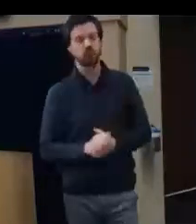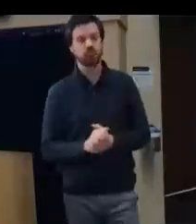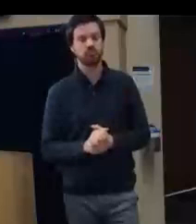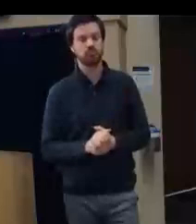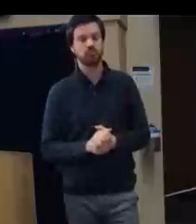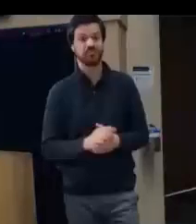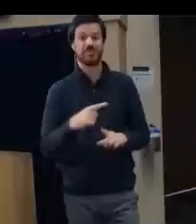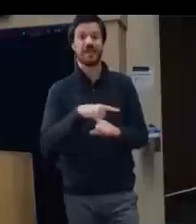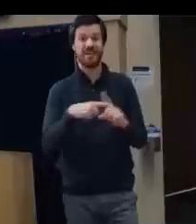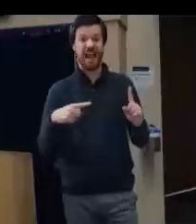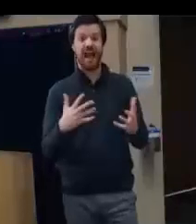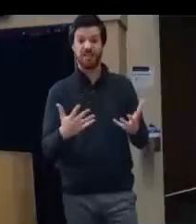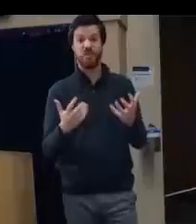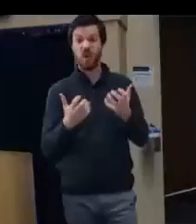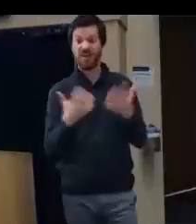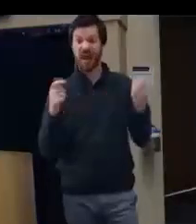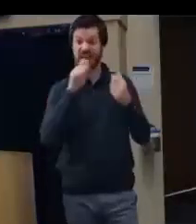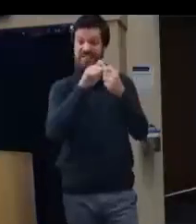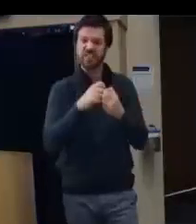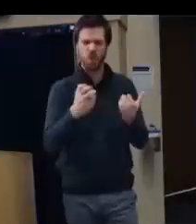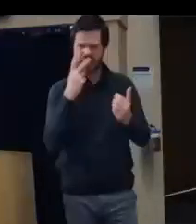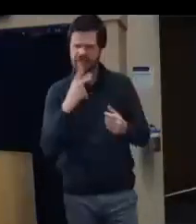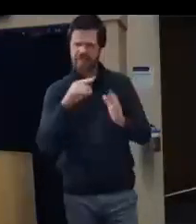half the people want a lot of details they want want to look at their Imaging results they want